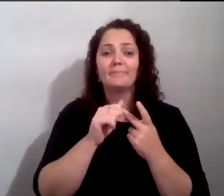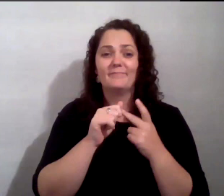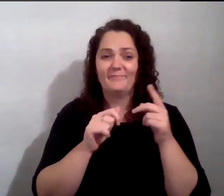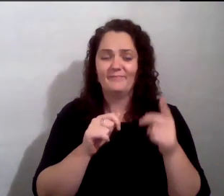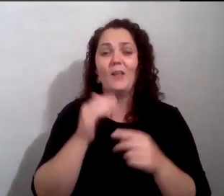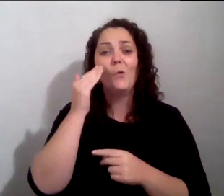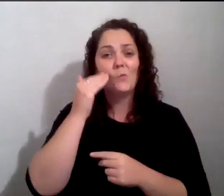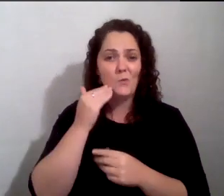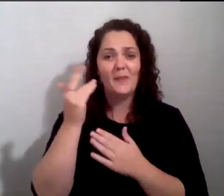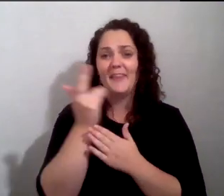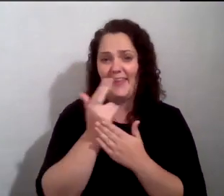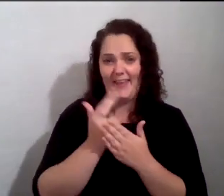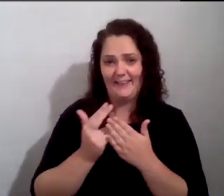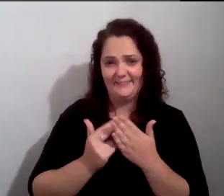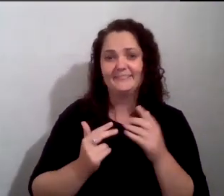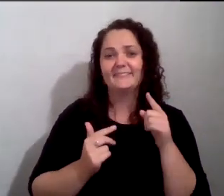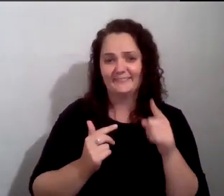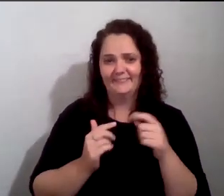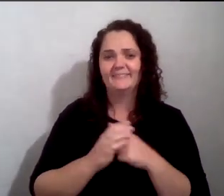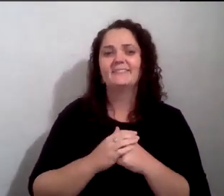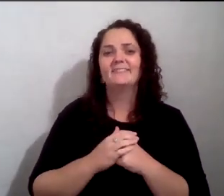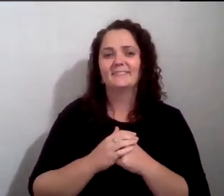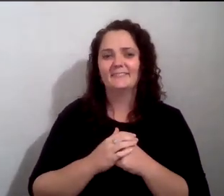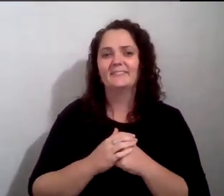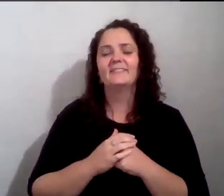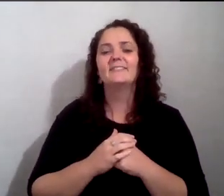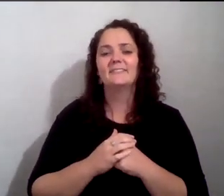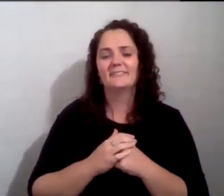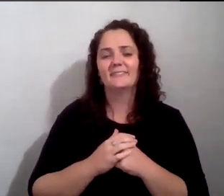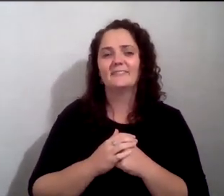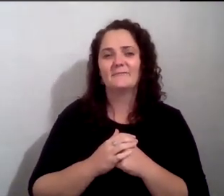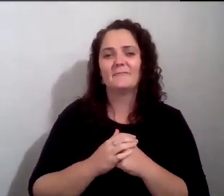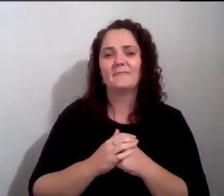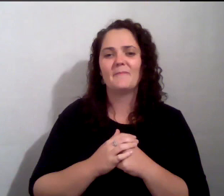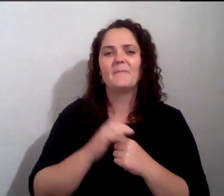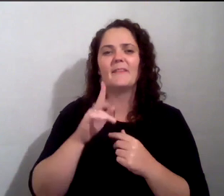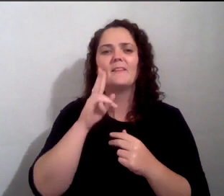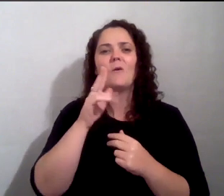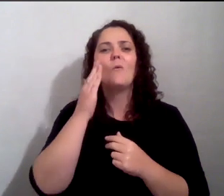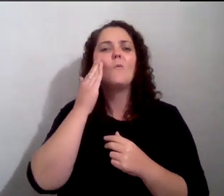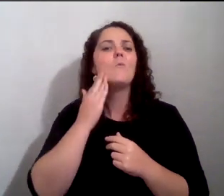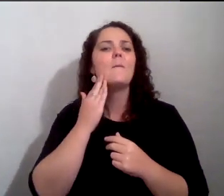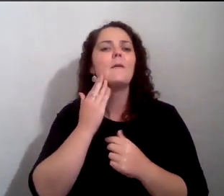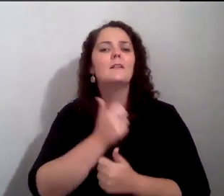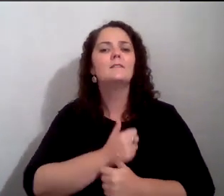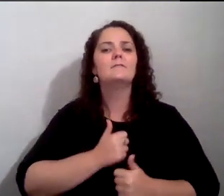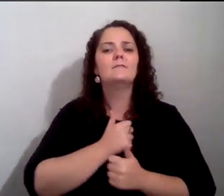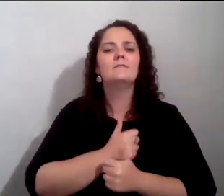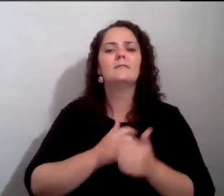picture also by a woman artist and with women as its subject and now it's hung quite close by. Leisure moments